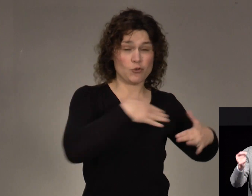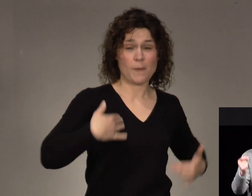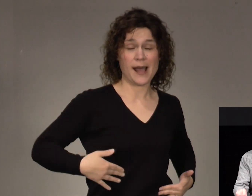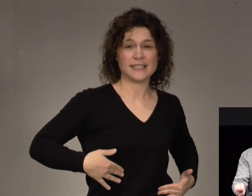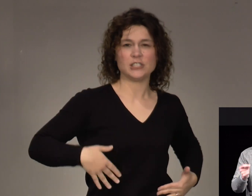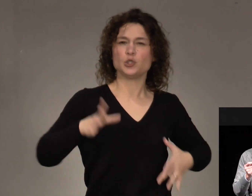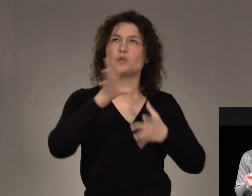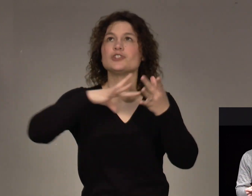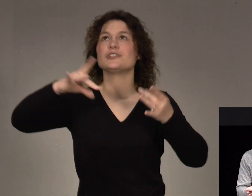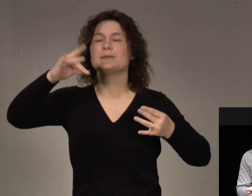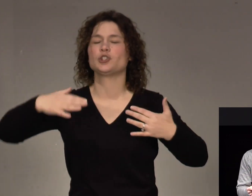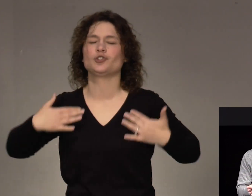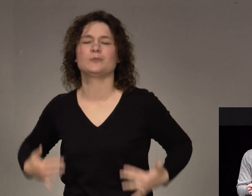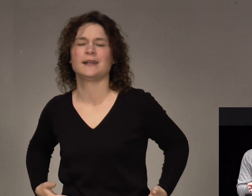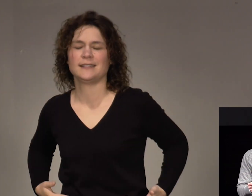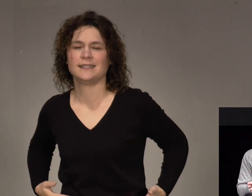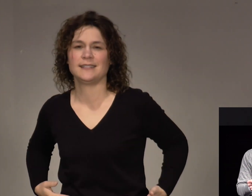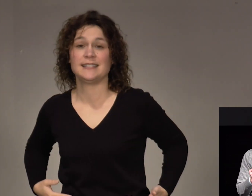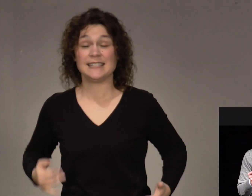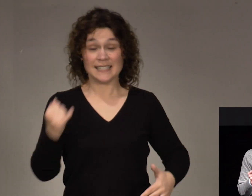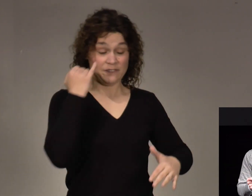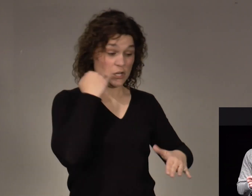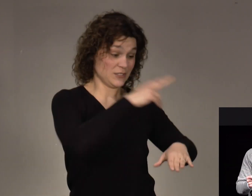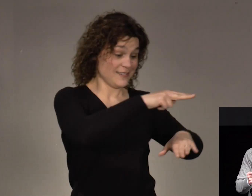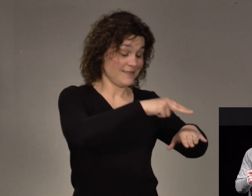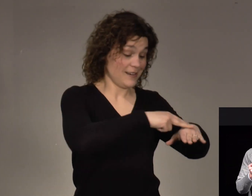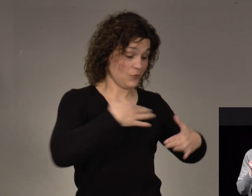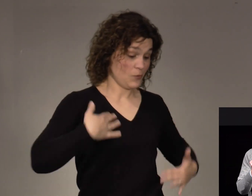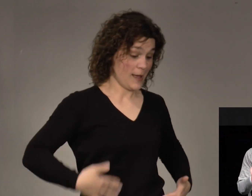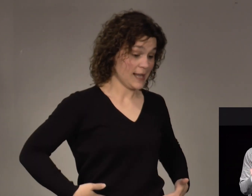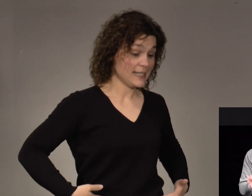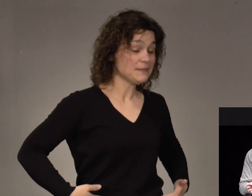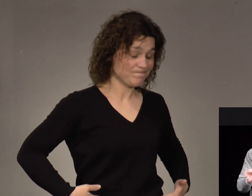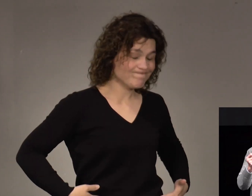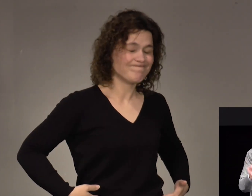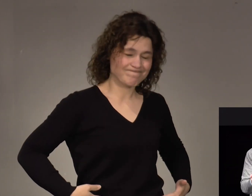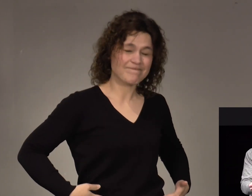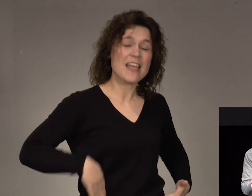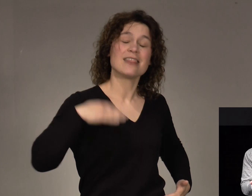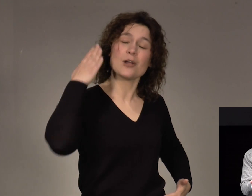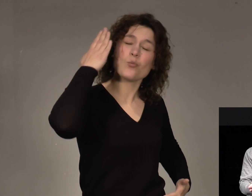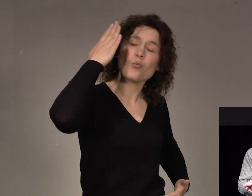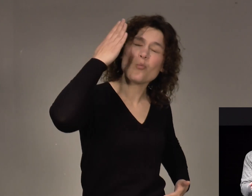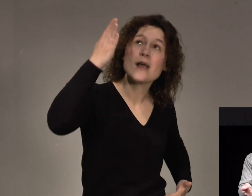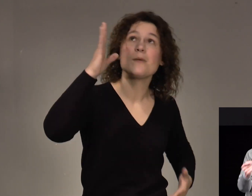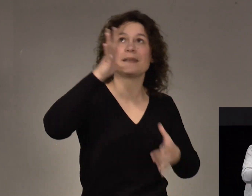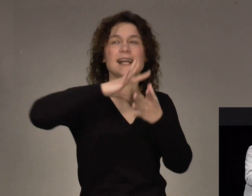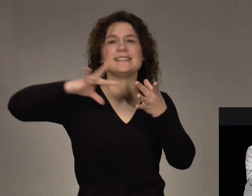natural body then there--there will be a spiritual body because there IS a